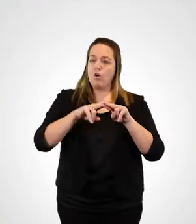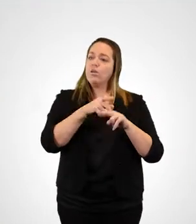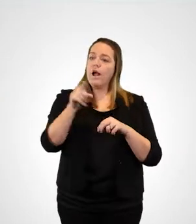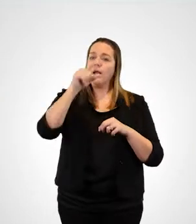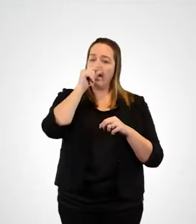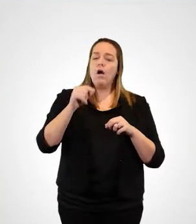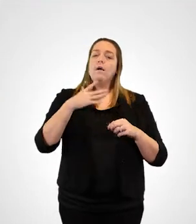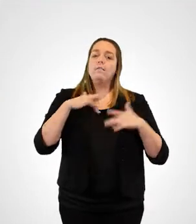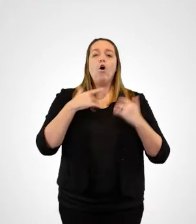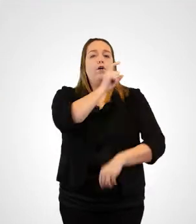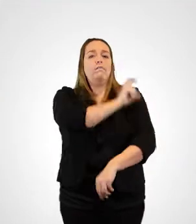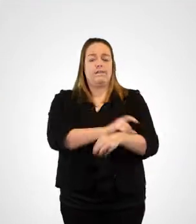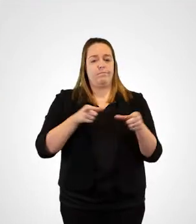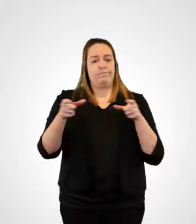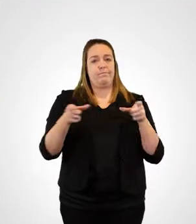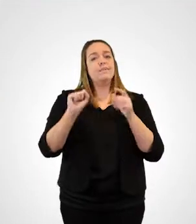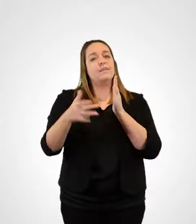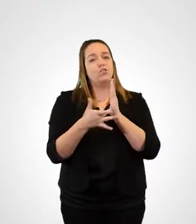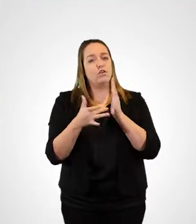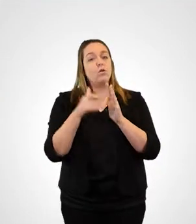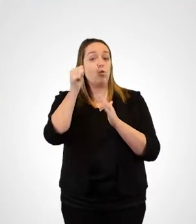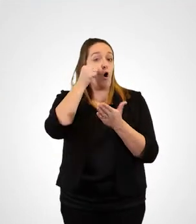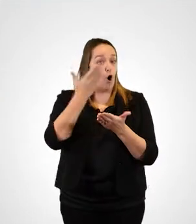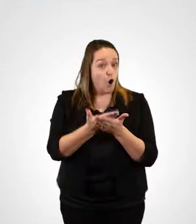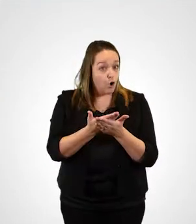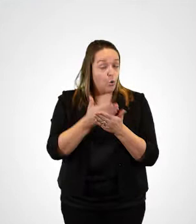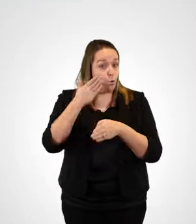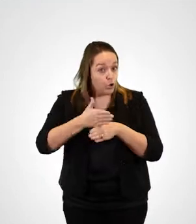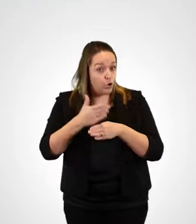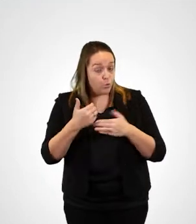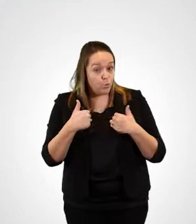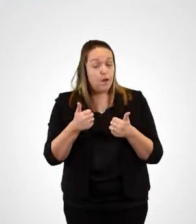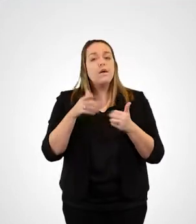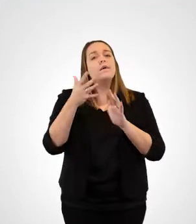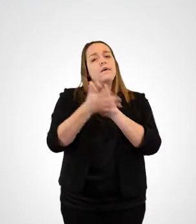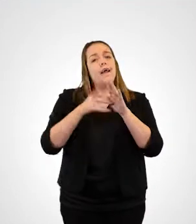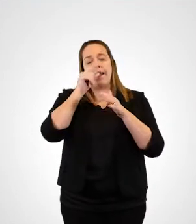of the technology so that it's on and working, allowing for the best possible auditory access